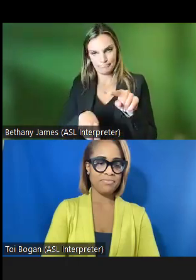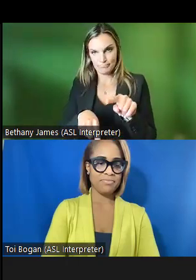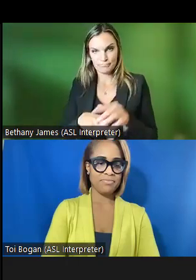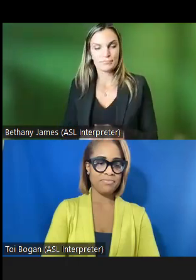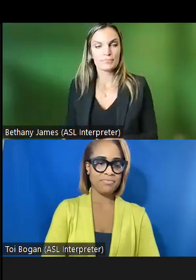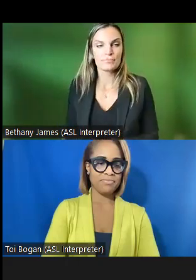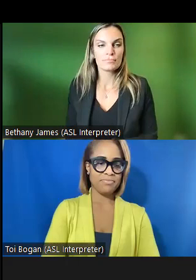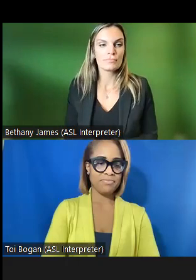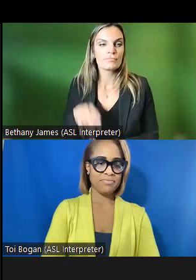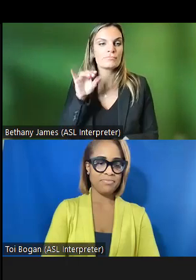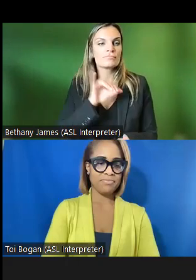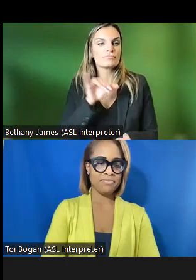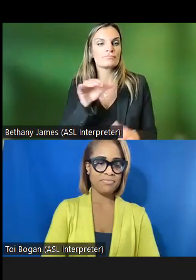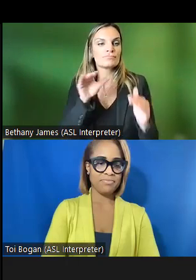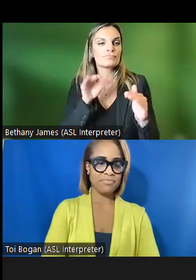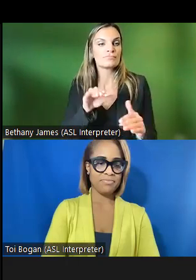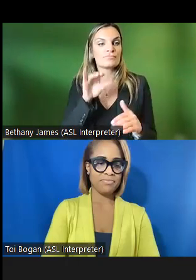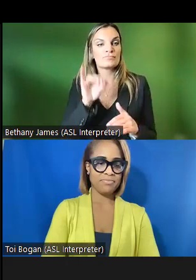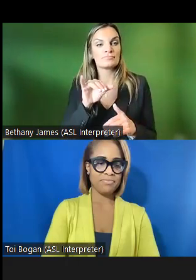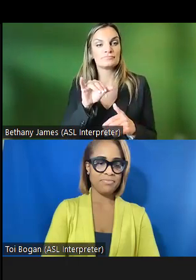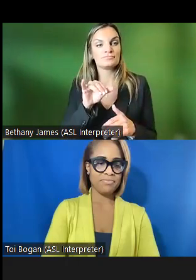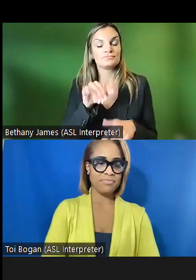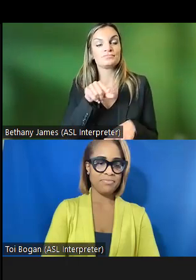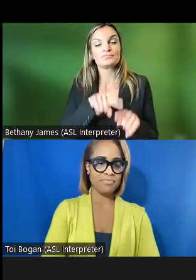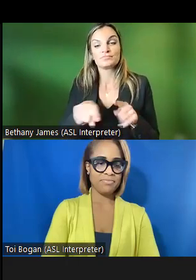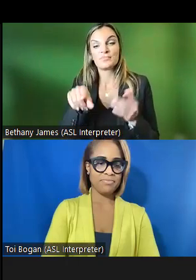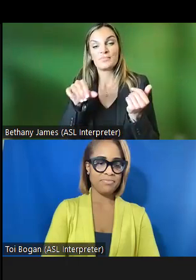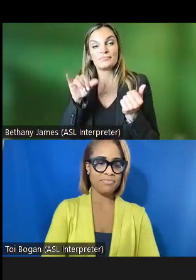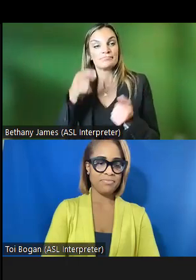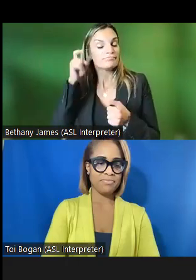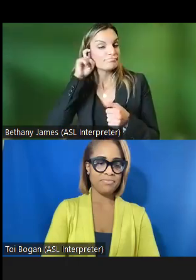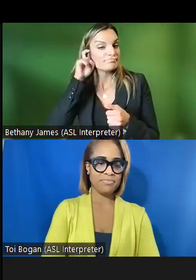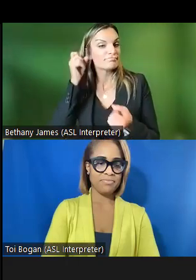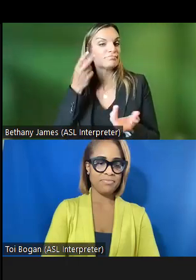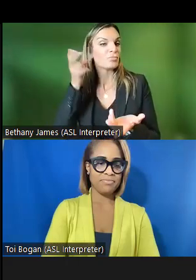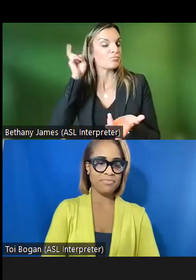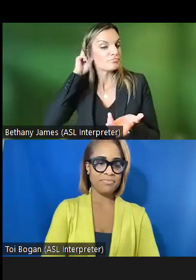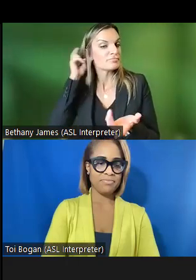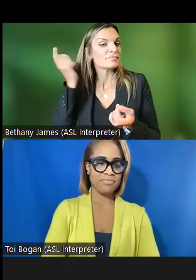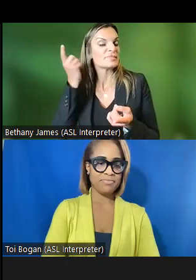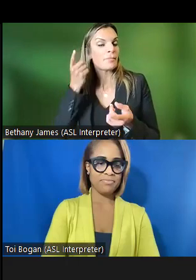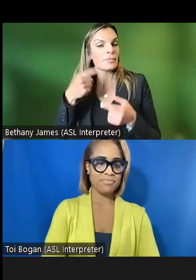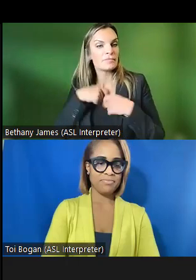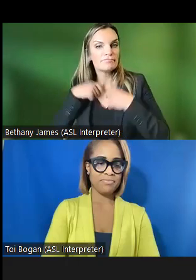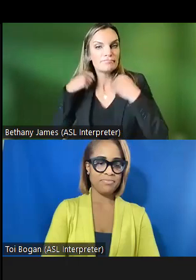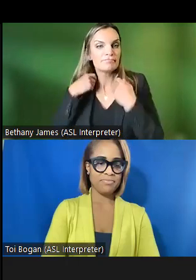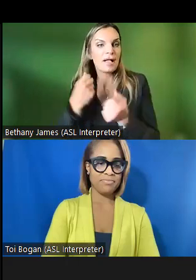Assistive listening devices, which amplify sound, audible or electronic formats of documents